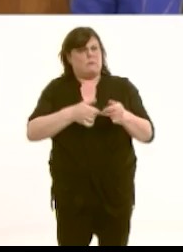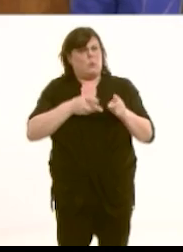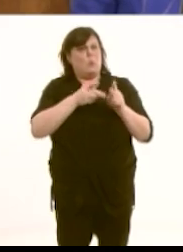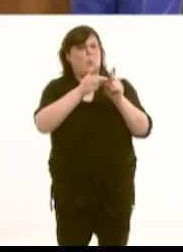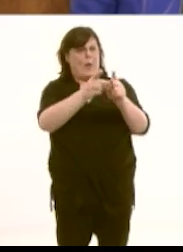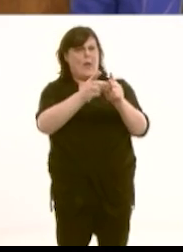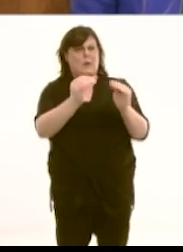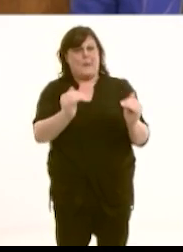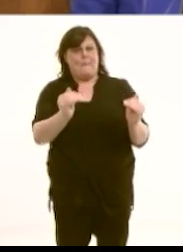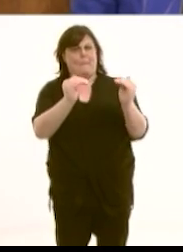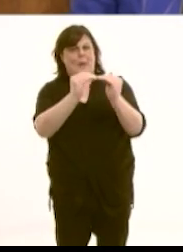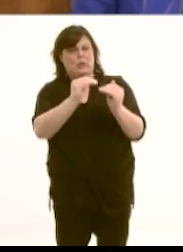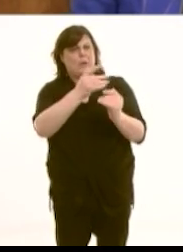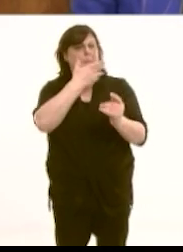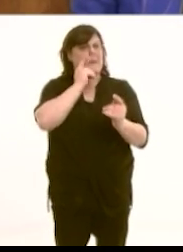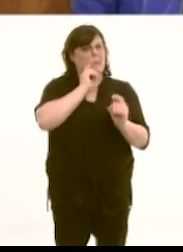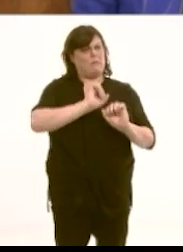with the needs and preferences of local communities.